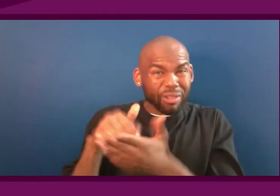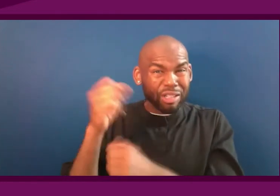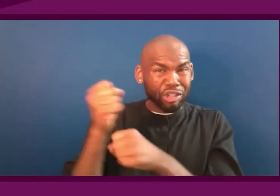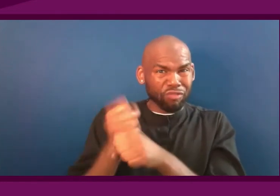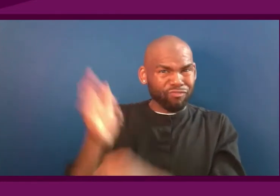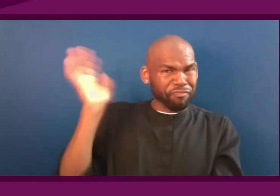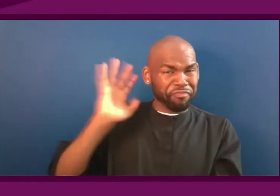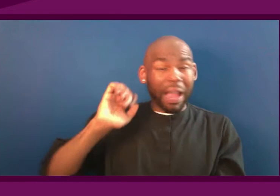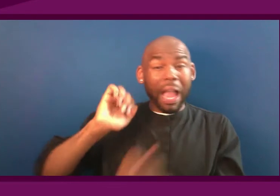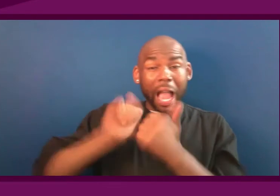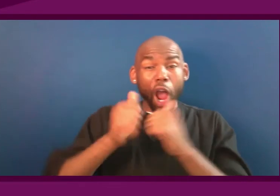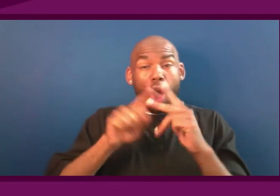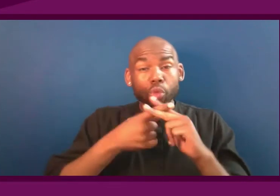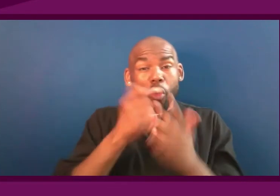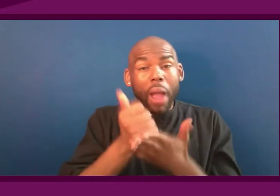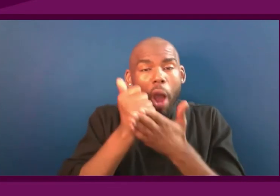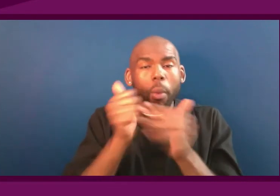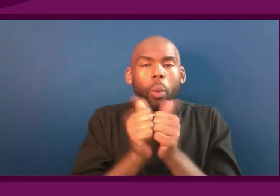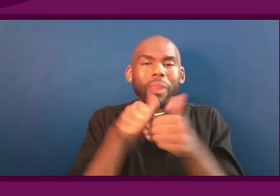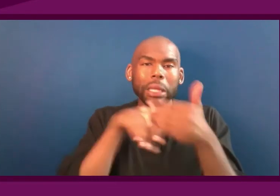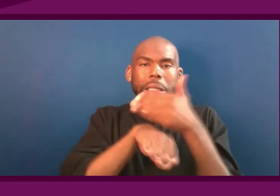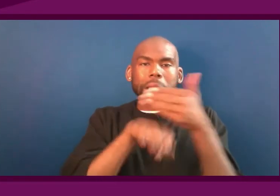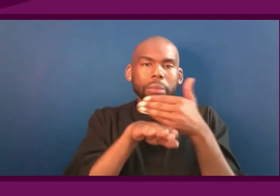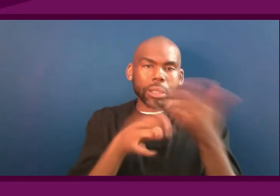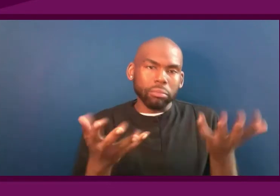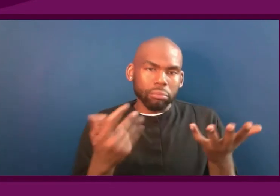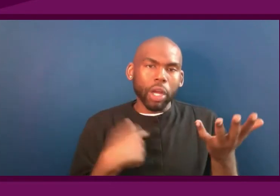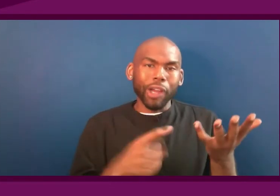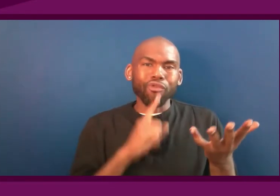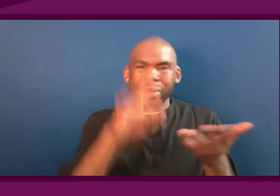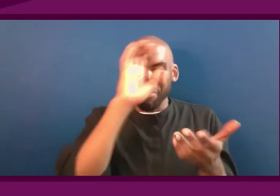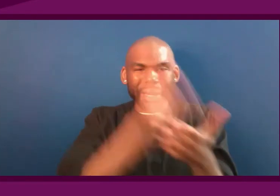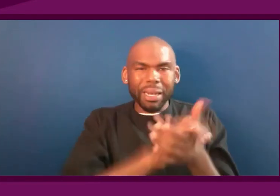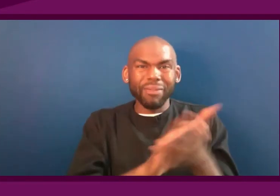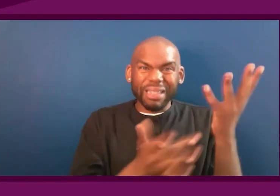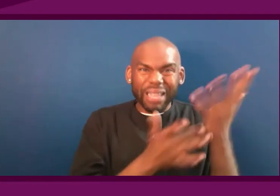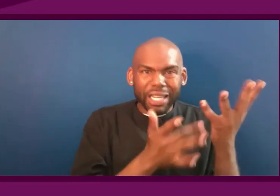It's like, okay, but it's great that you're including people with disabilities in the